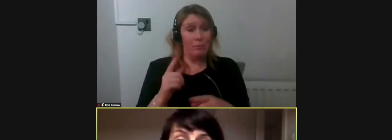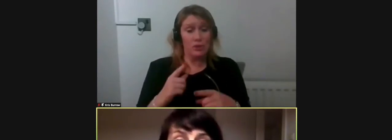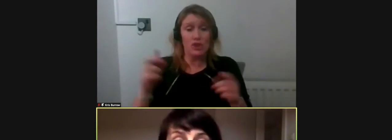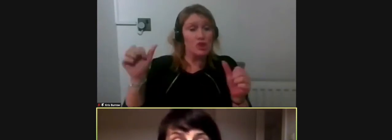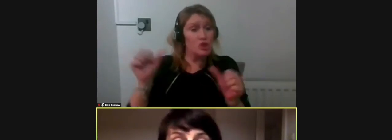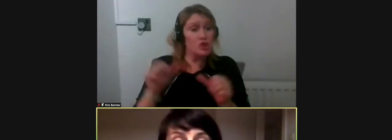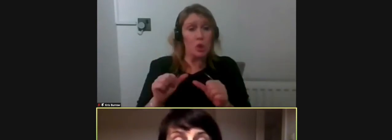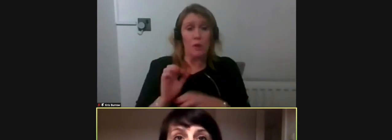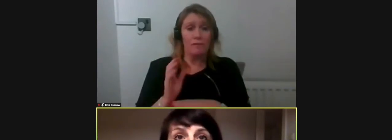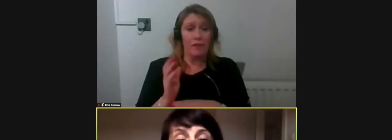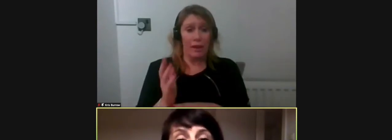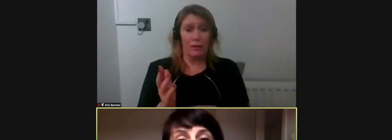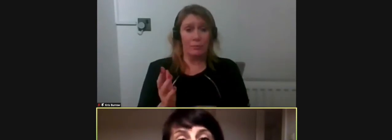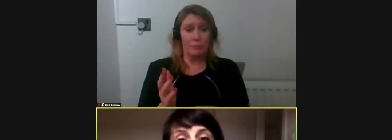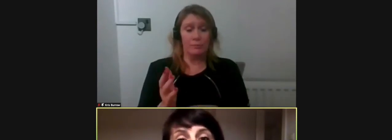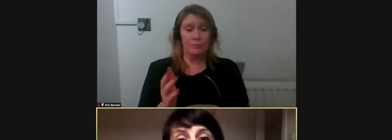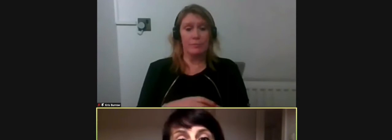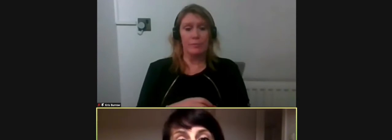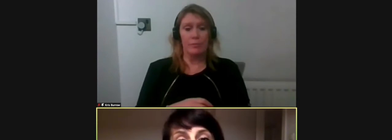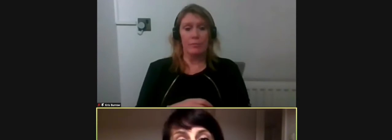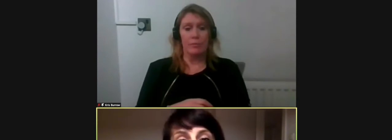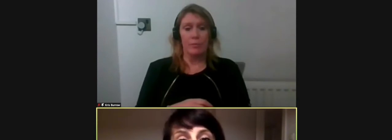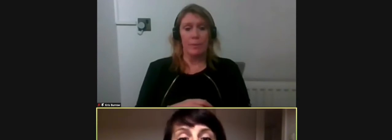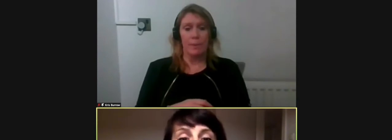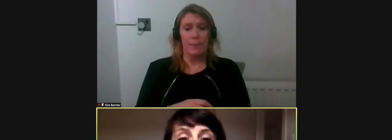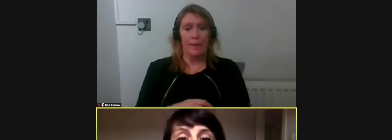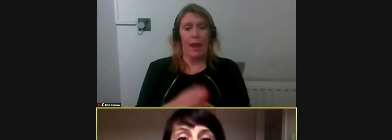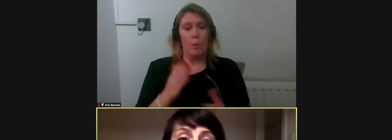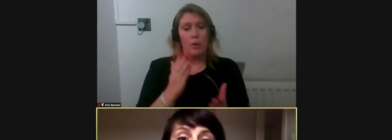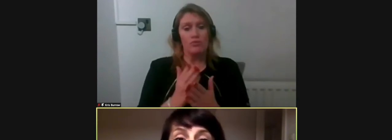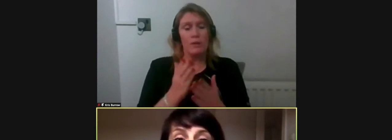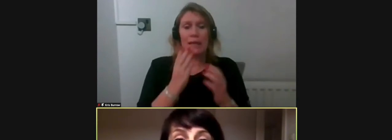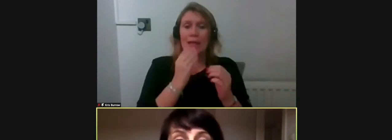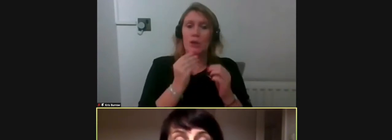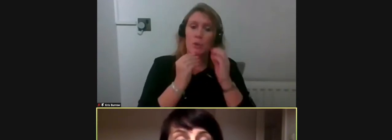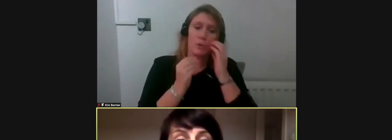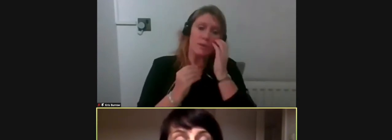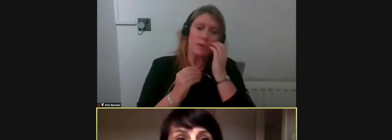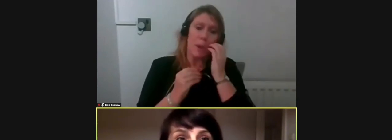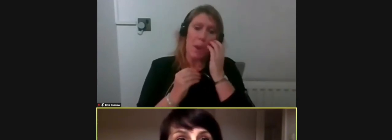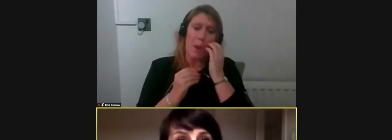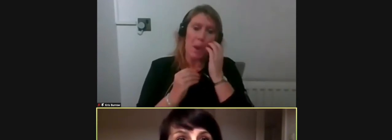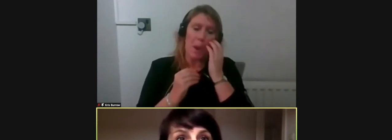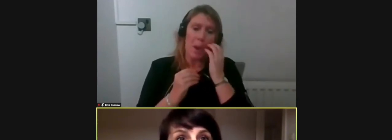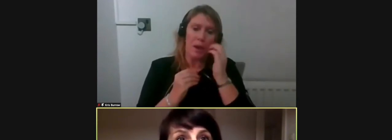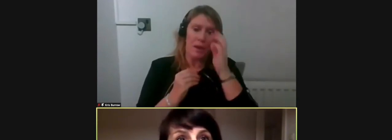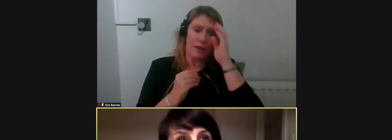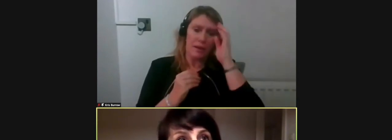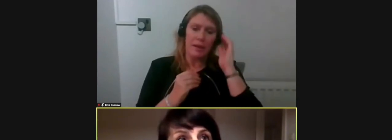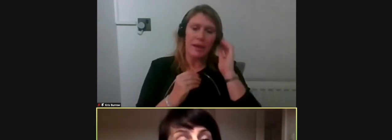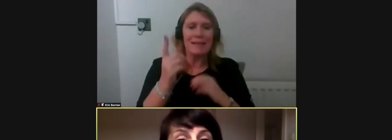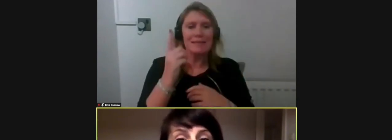beginning of the piece, and we really used it as an experiment and kind of, a